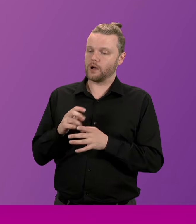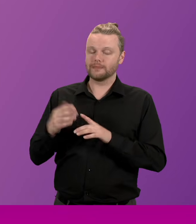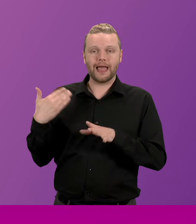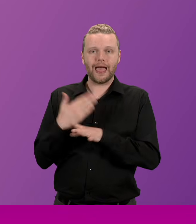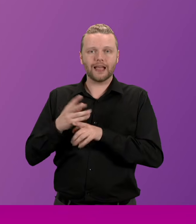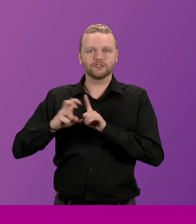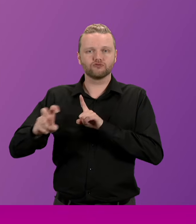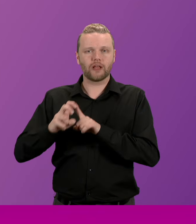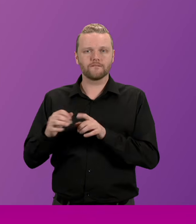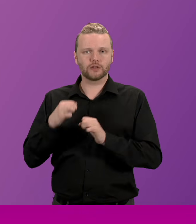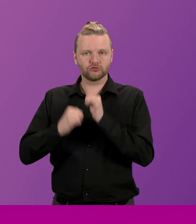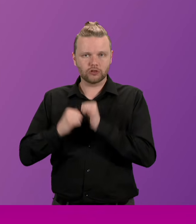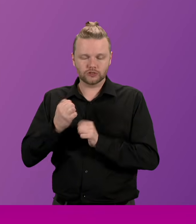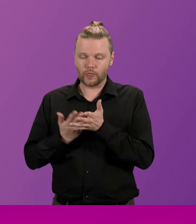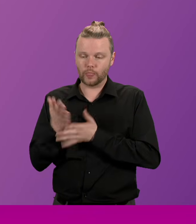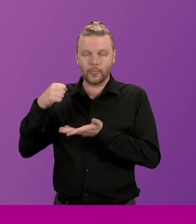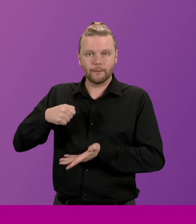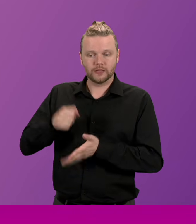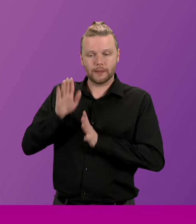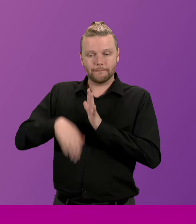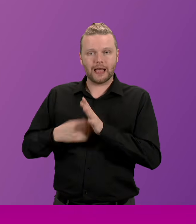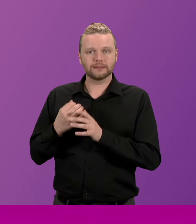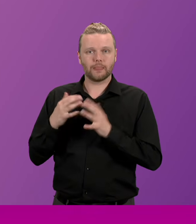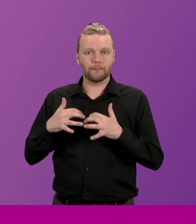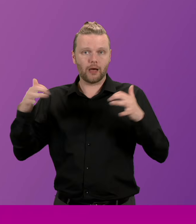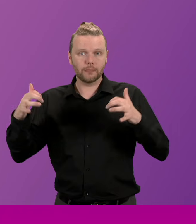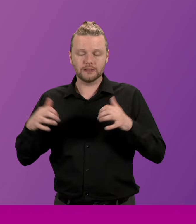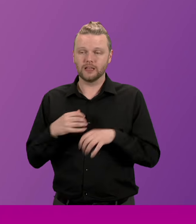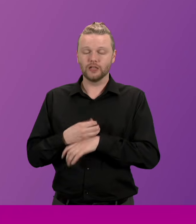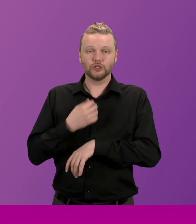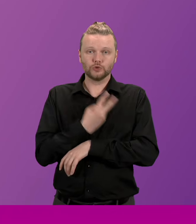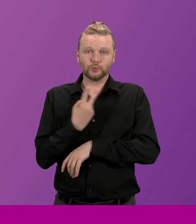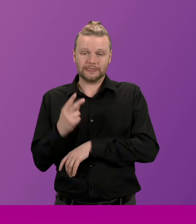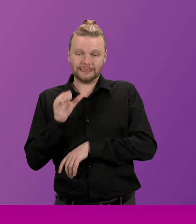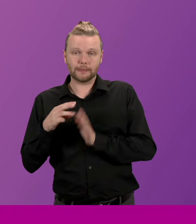through the Scottish budget, which was passed by the Parliament, including £226 million for